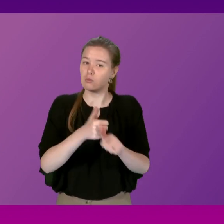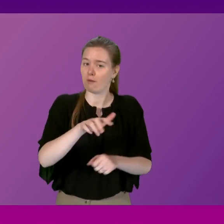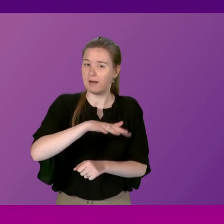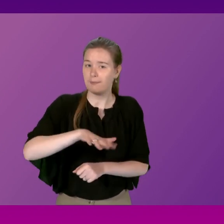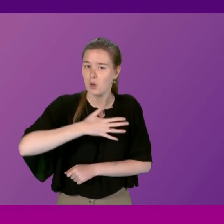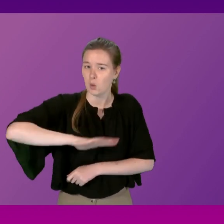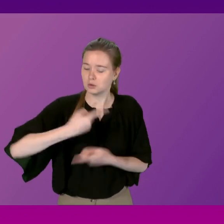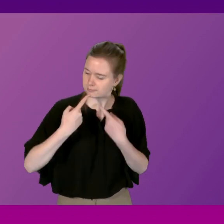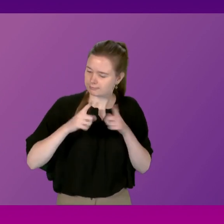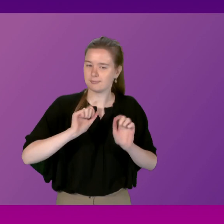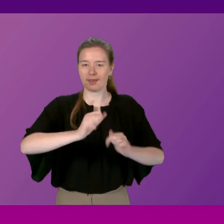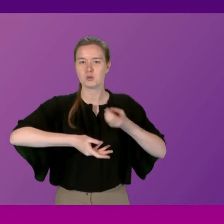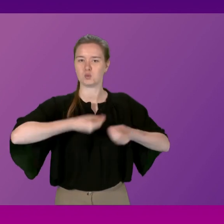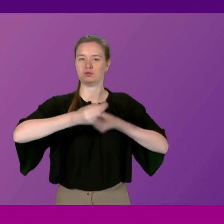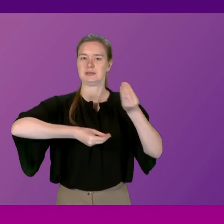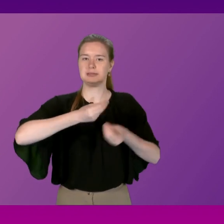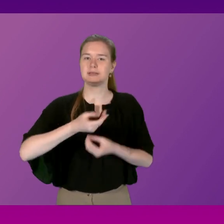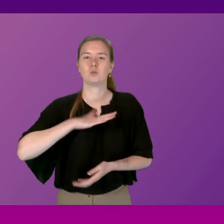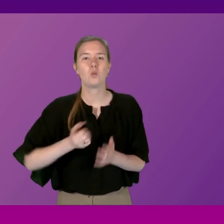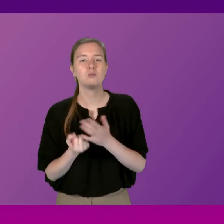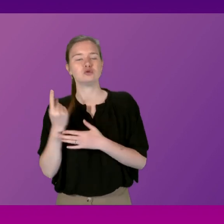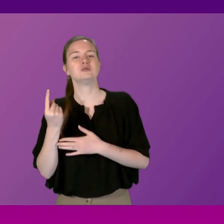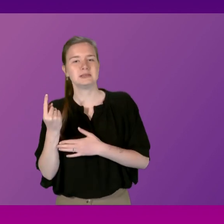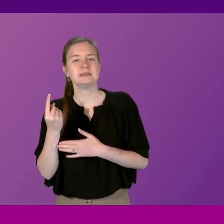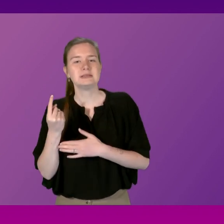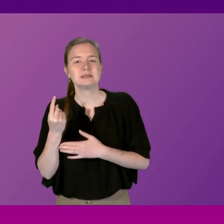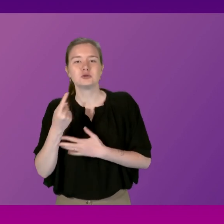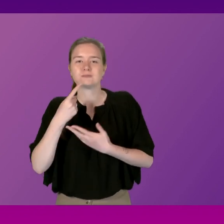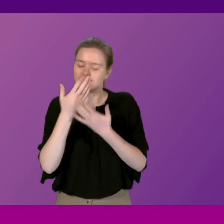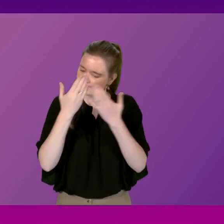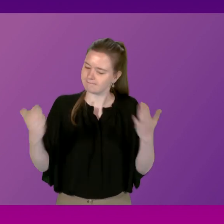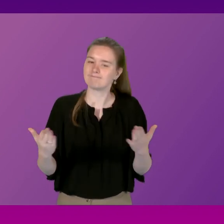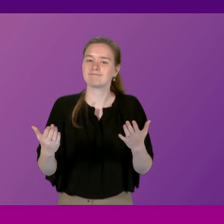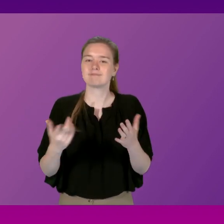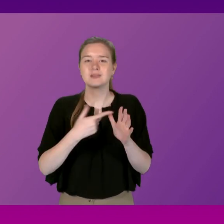to tell their own stories, and I take the opportunity to pay tribute to Anne’s husband,